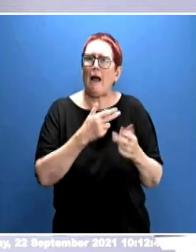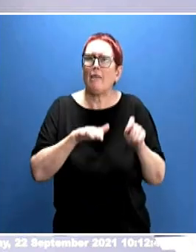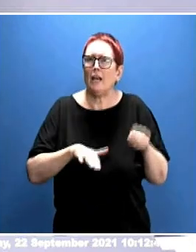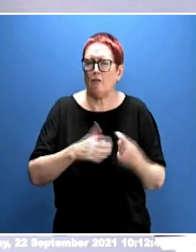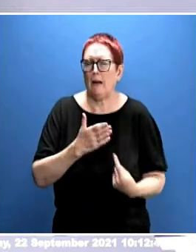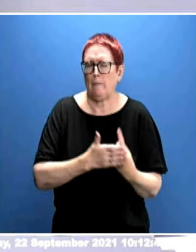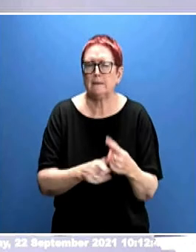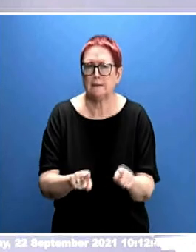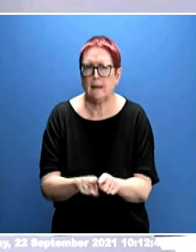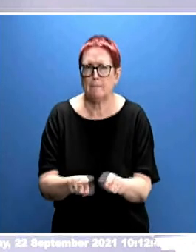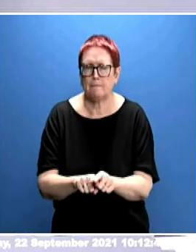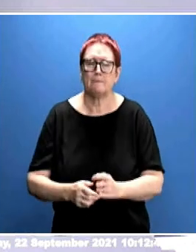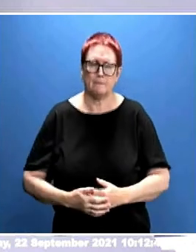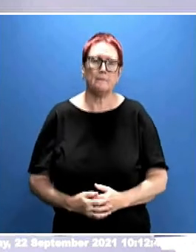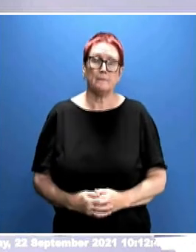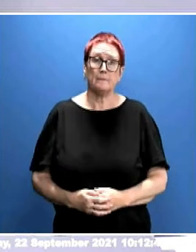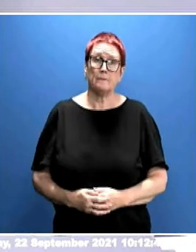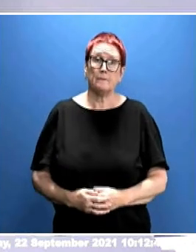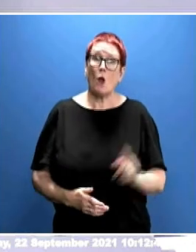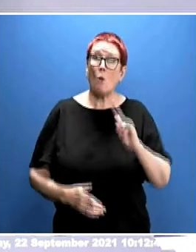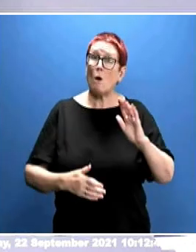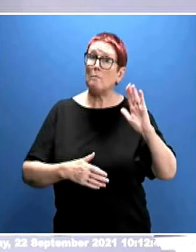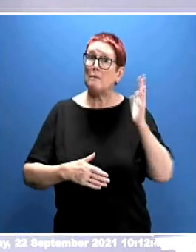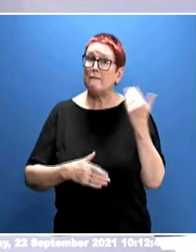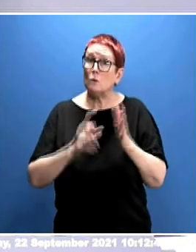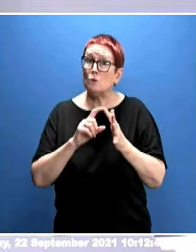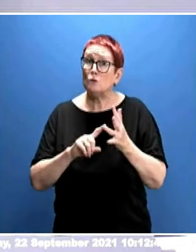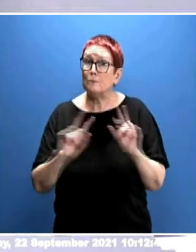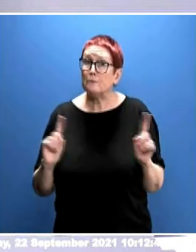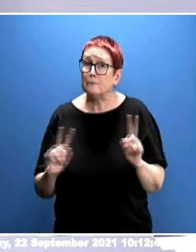The way in which it's been dealt with in the past has been that the evidence